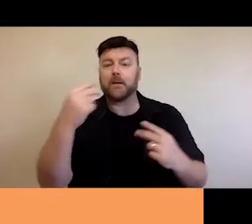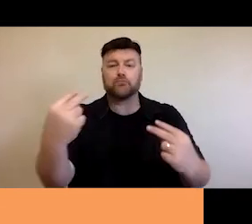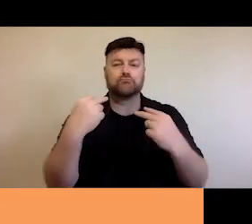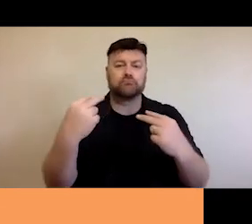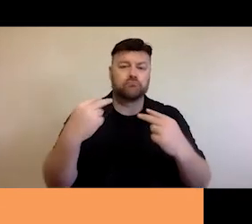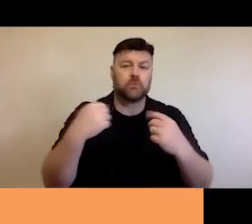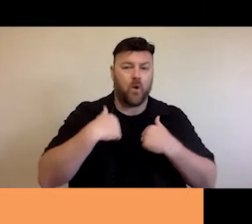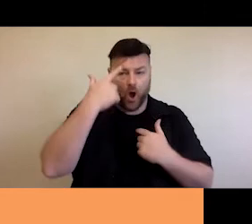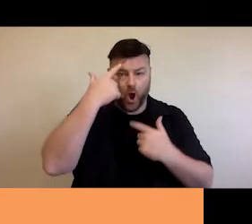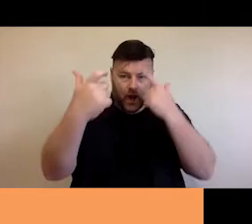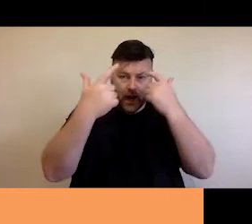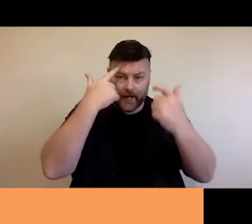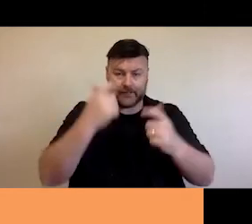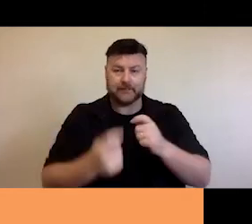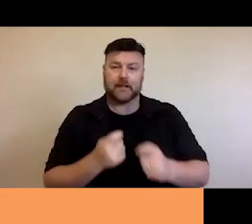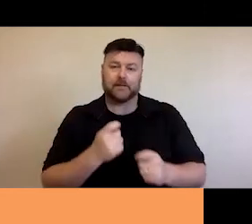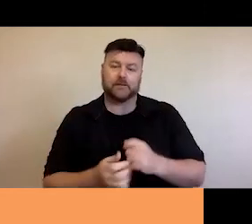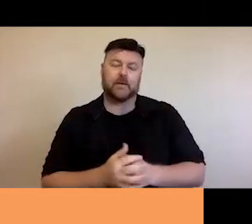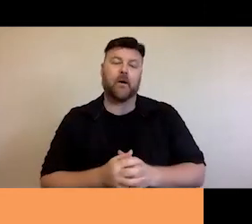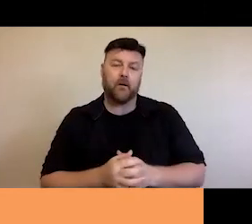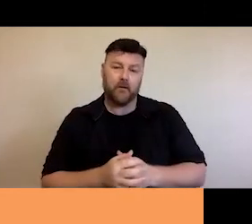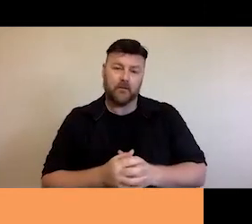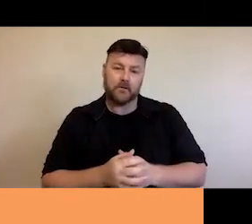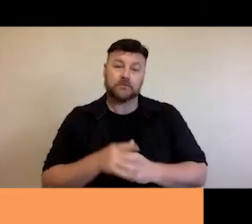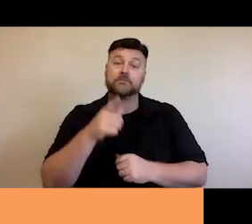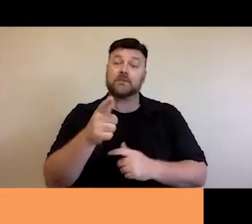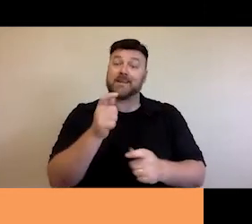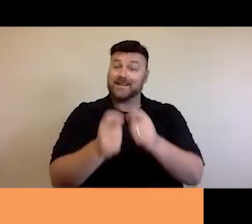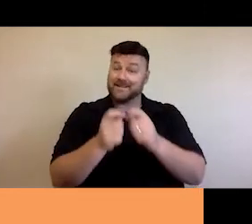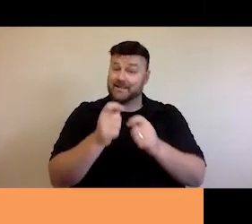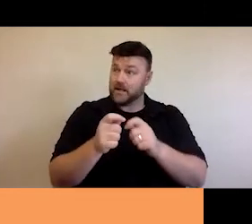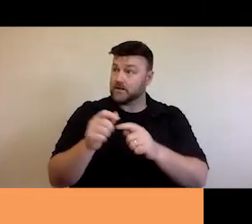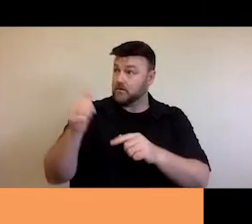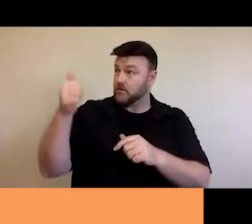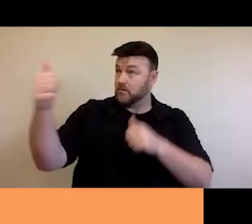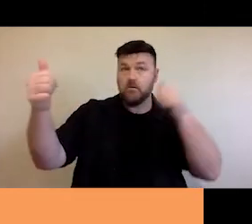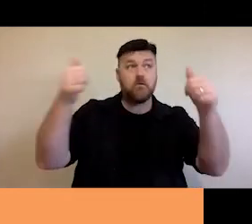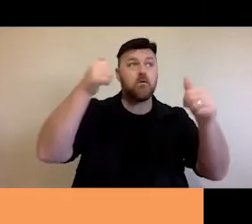The ideas that survive your testing are then the ones that go into your plan for actions to execute.